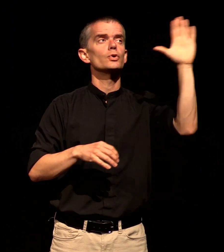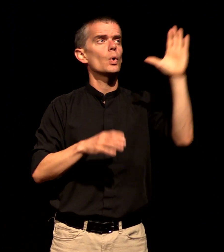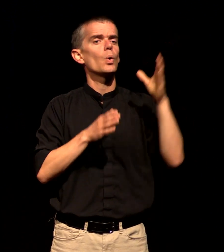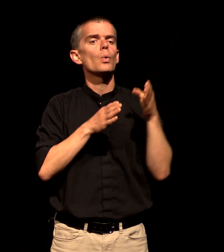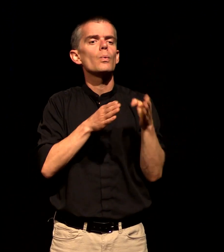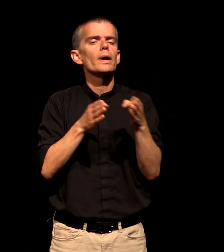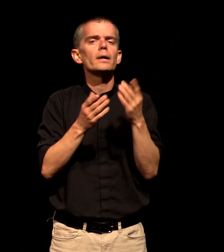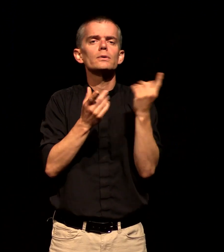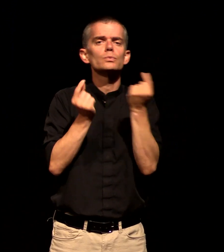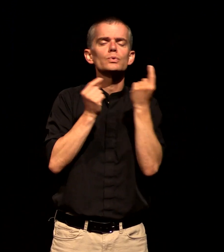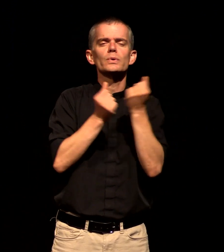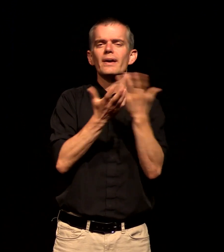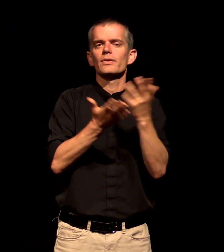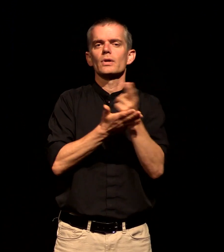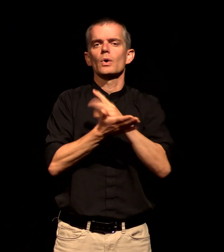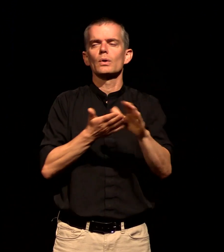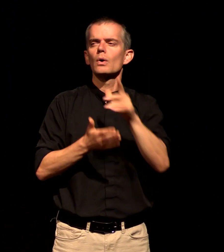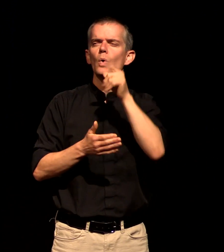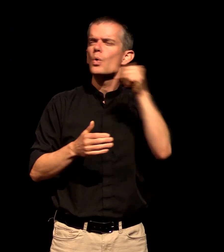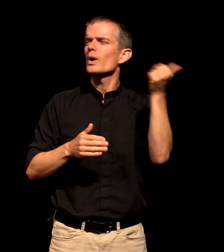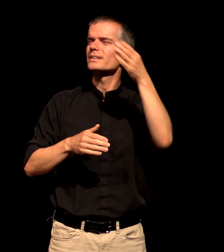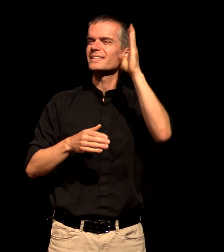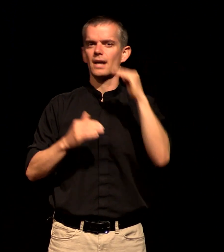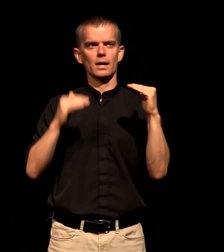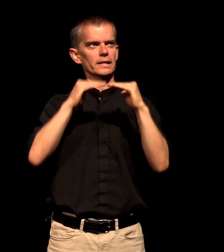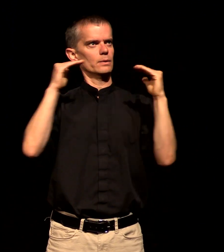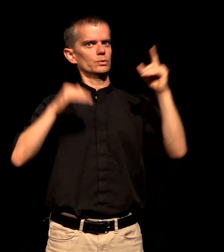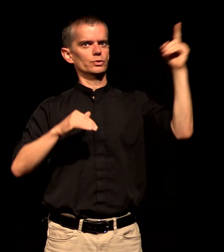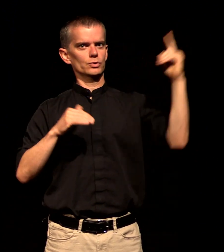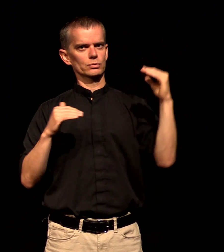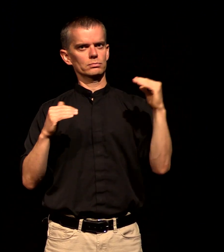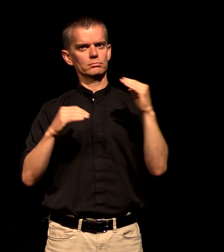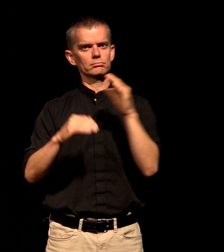You are the God of great wonders. You demonstrate your